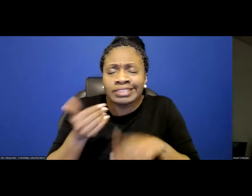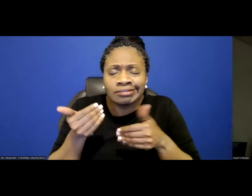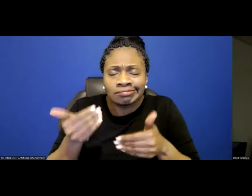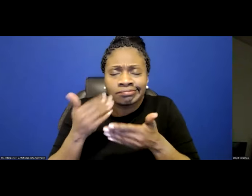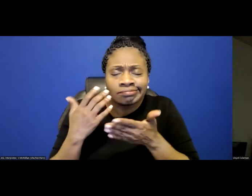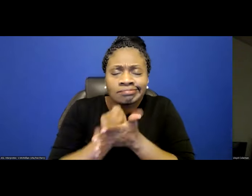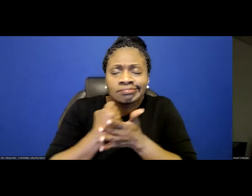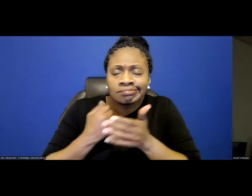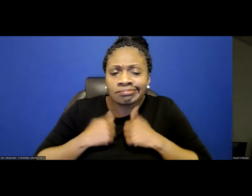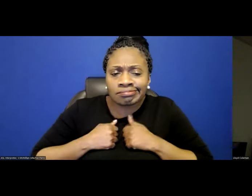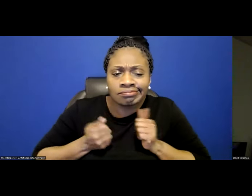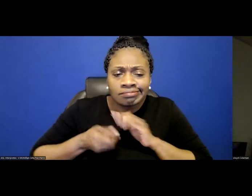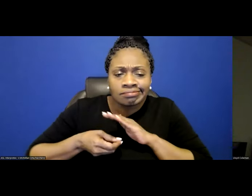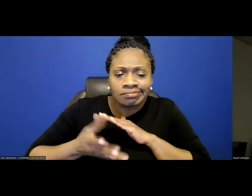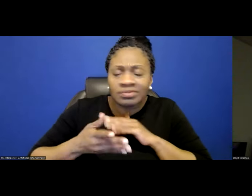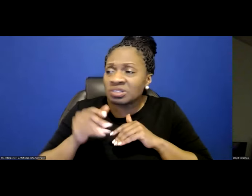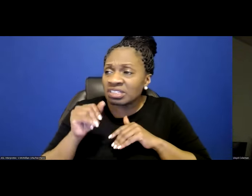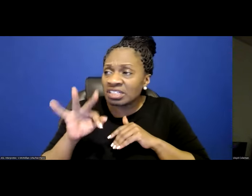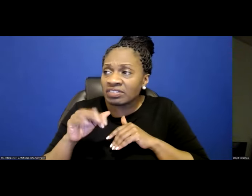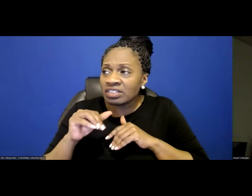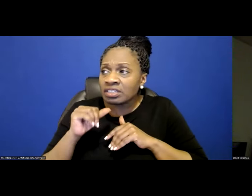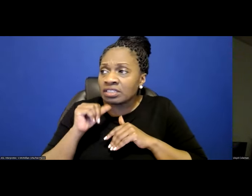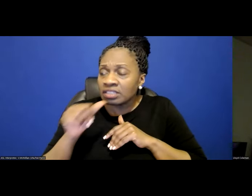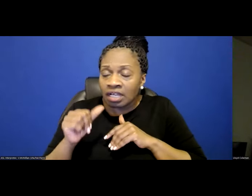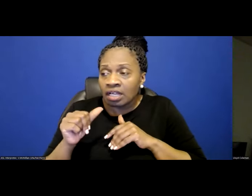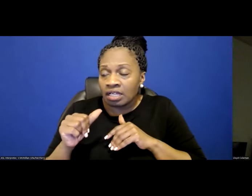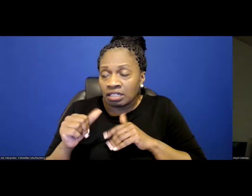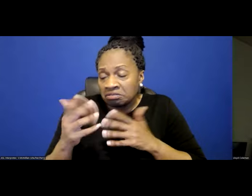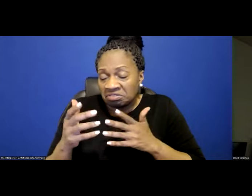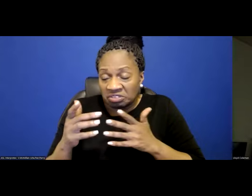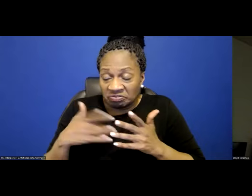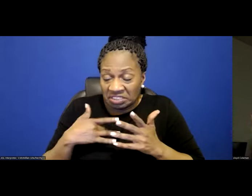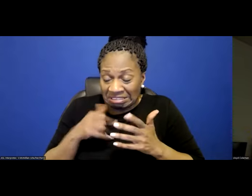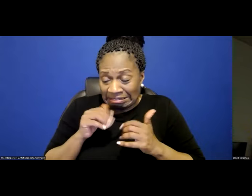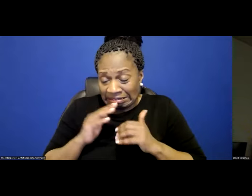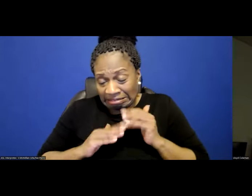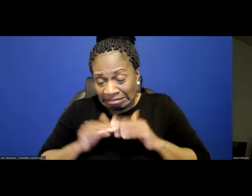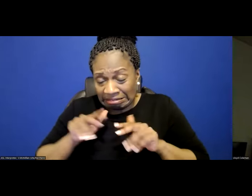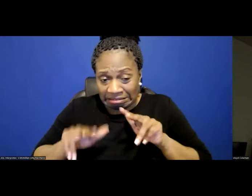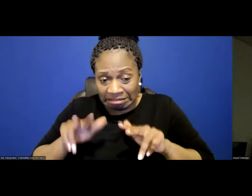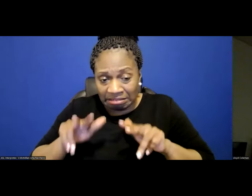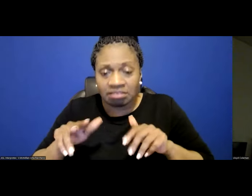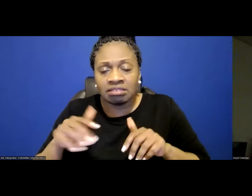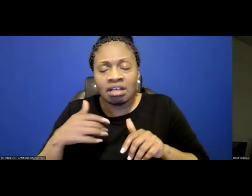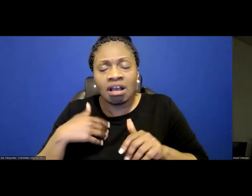even if it's not always easy to get to that point of being comfortable to do so. I also recognize that actually, you know,